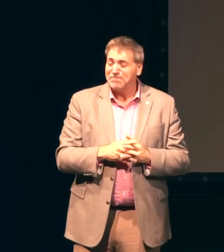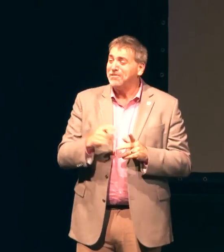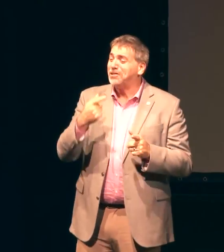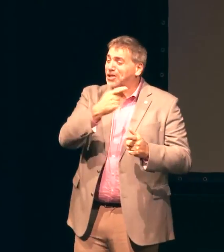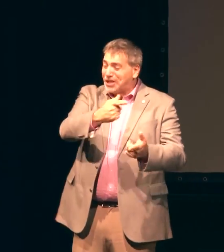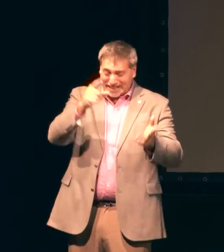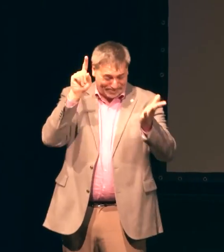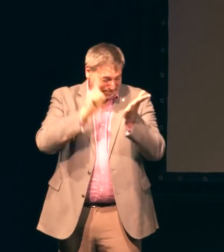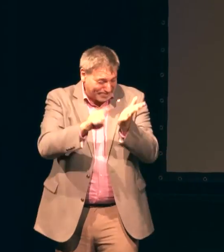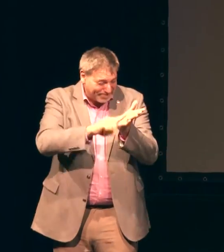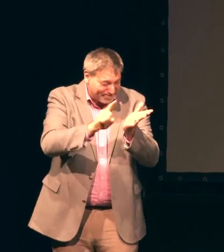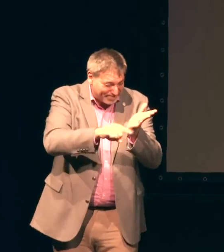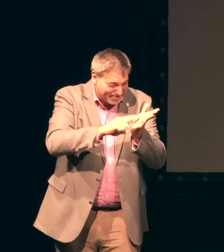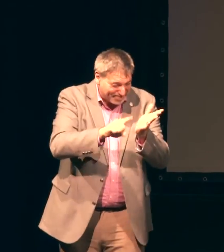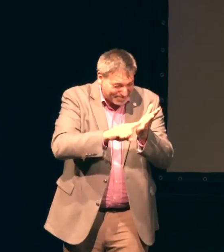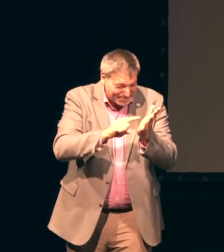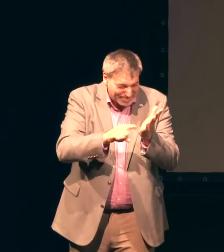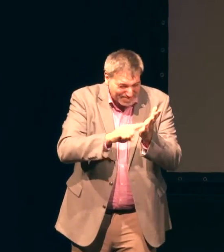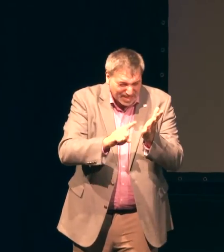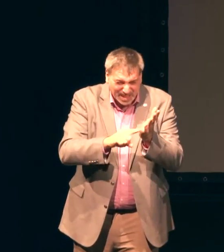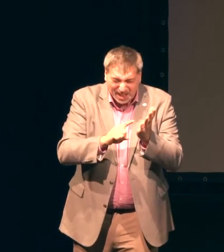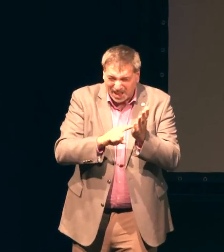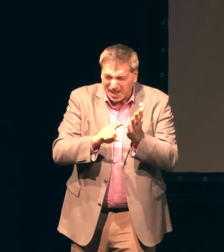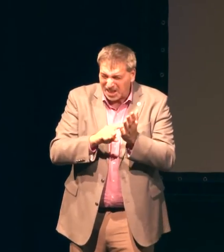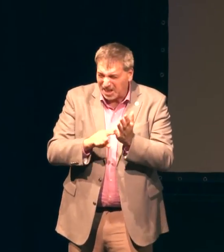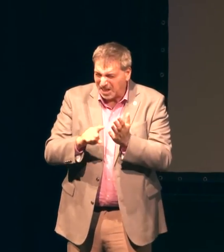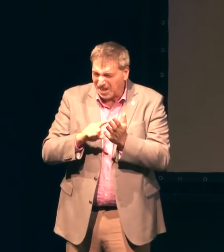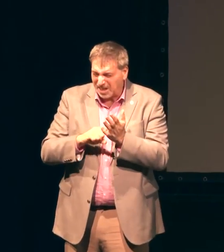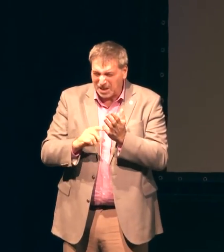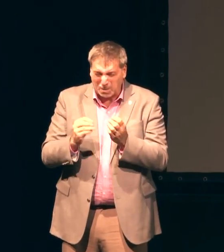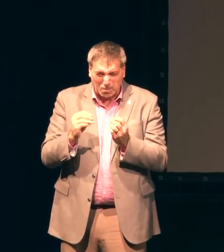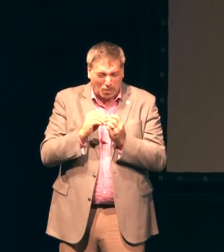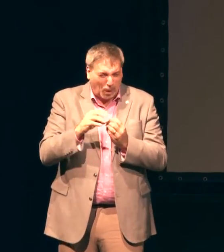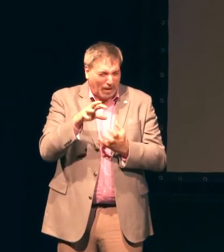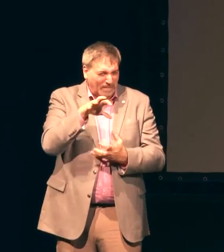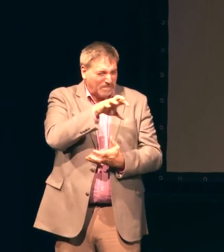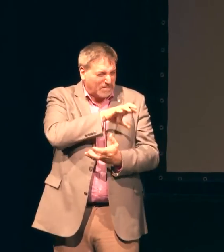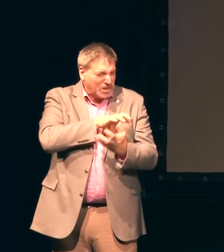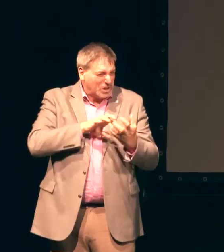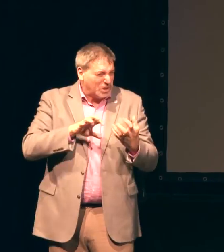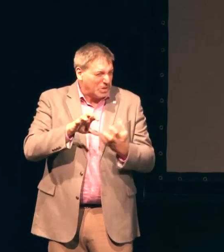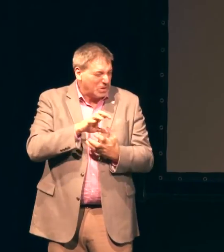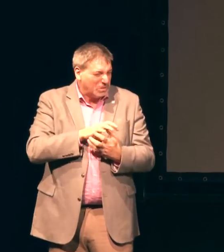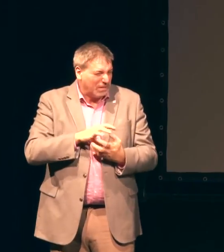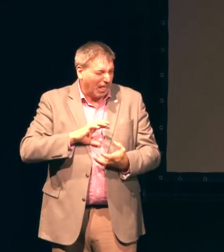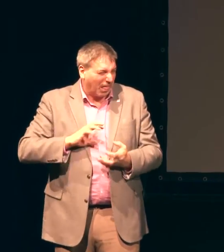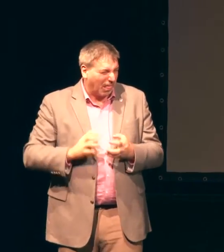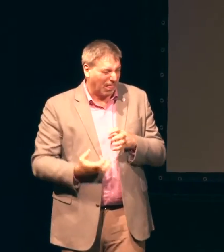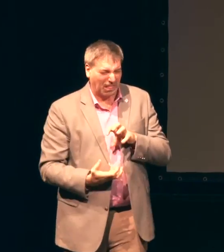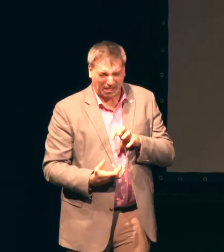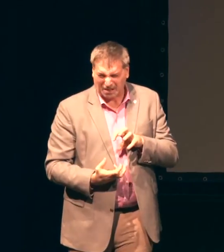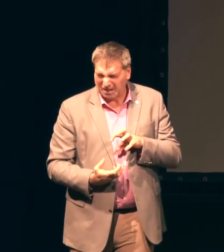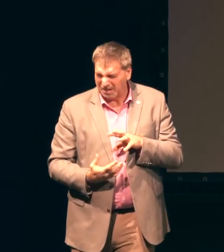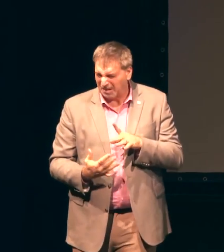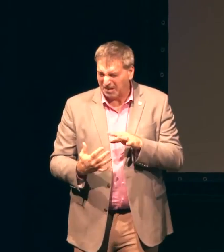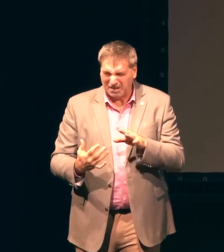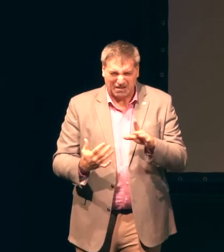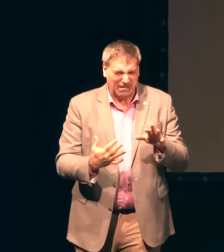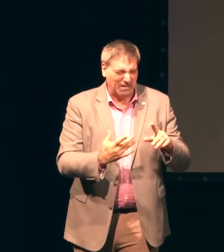of an eye. So she did research on the internet. And she got even more confused. And it was